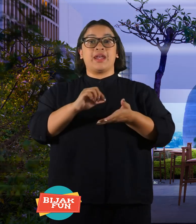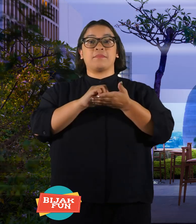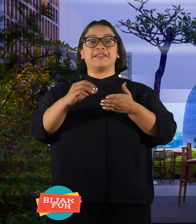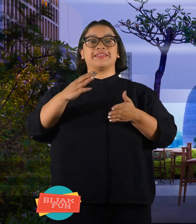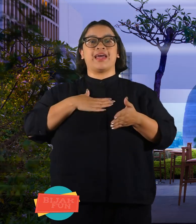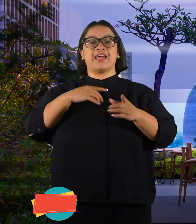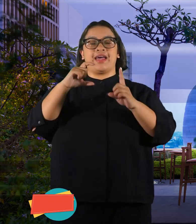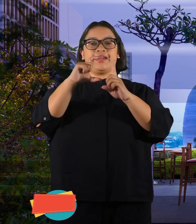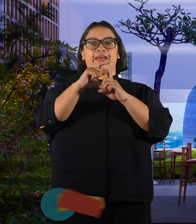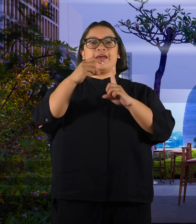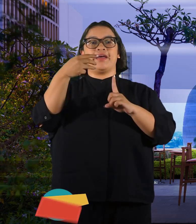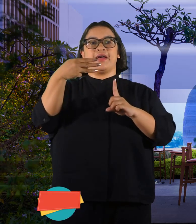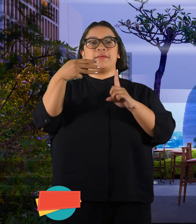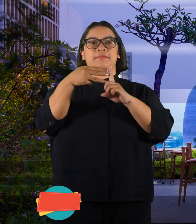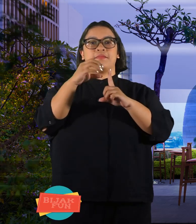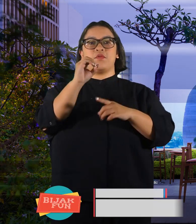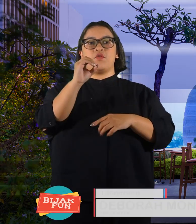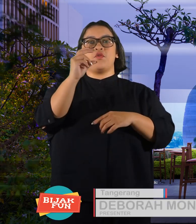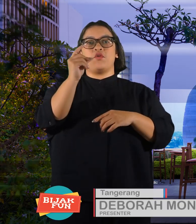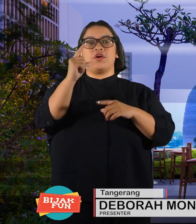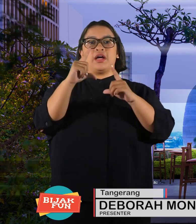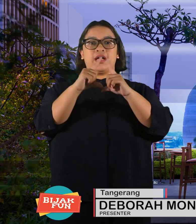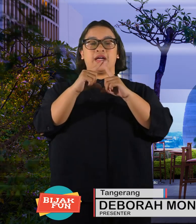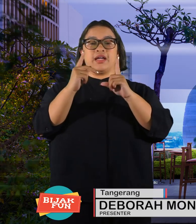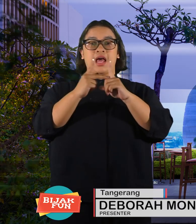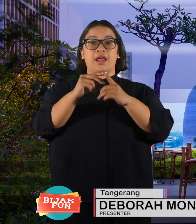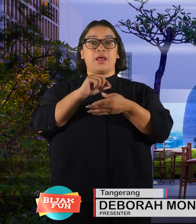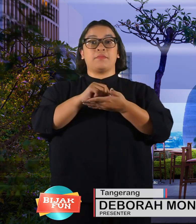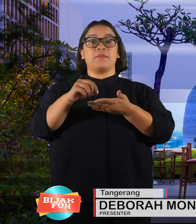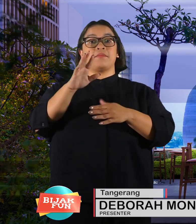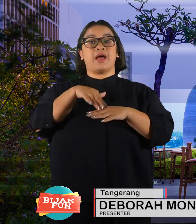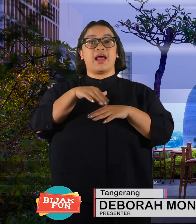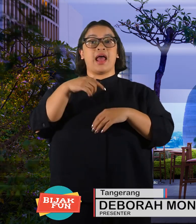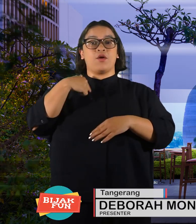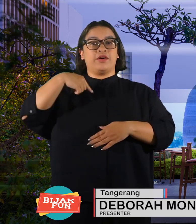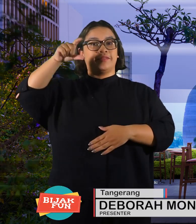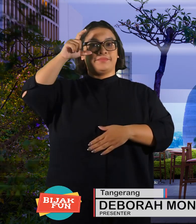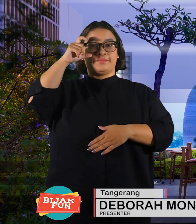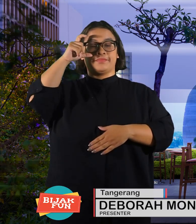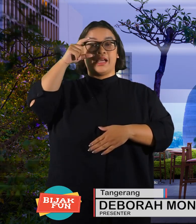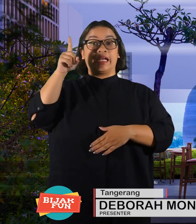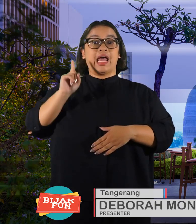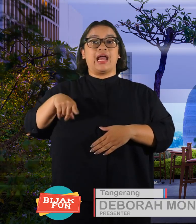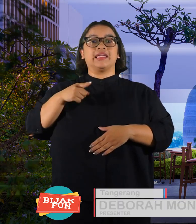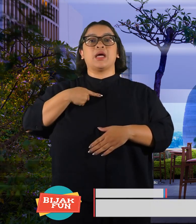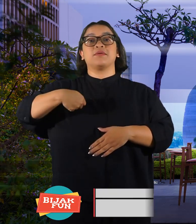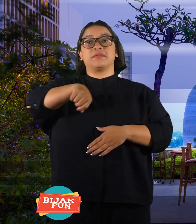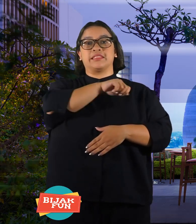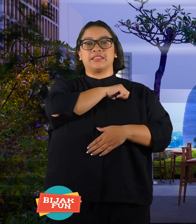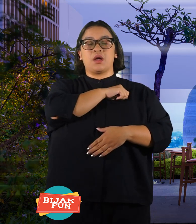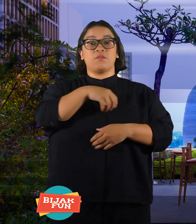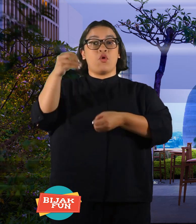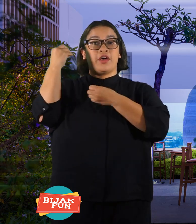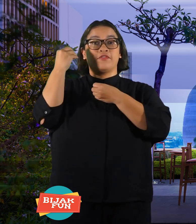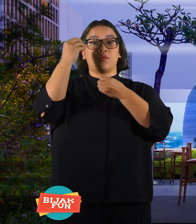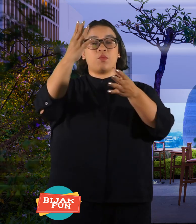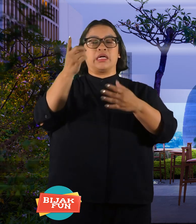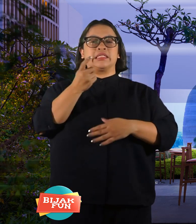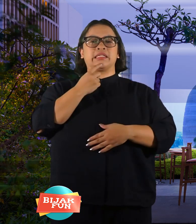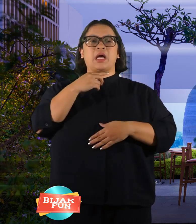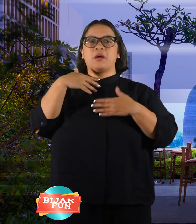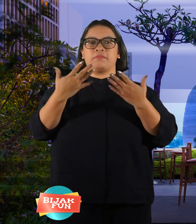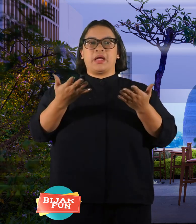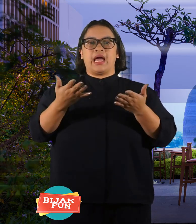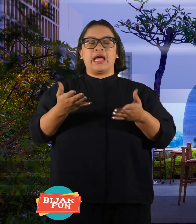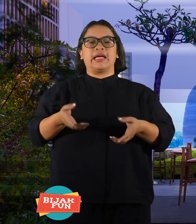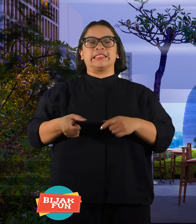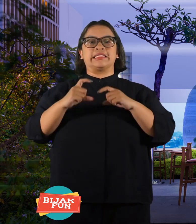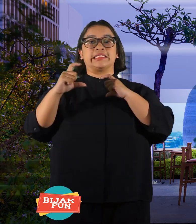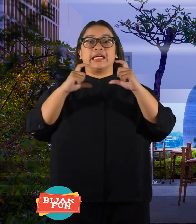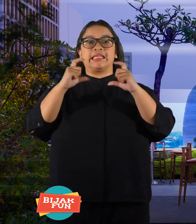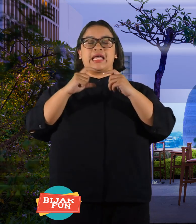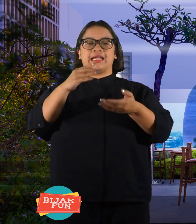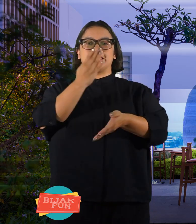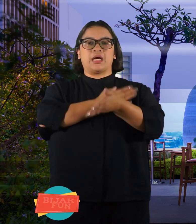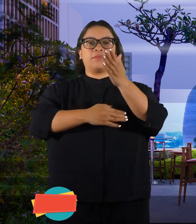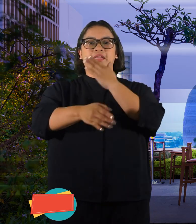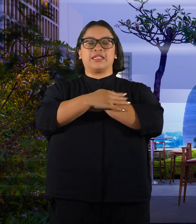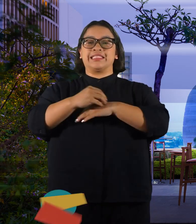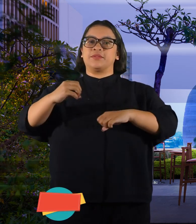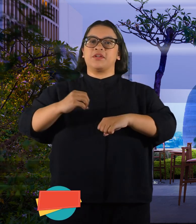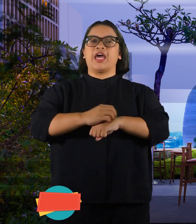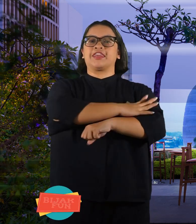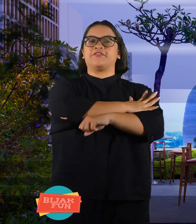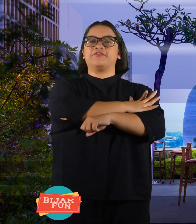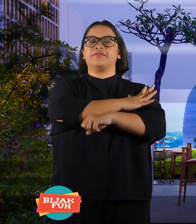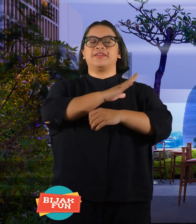I'm Deborah from KamiBijak want to tell inspiring disability stories.